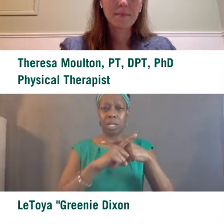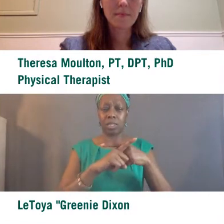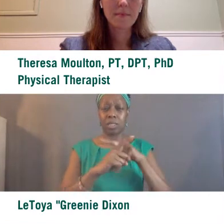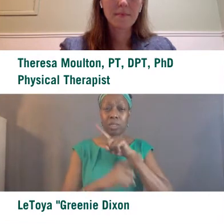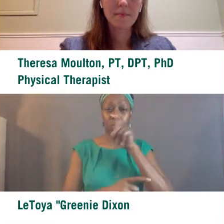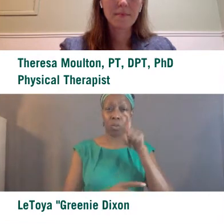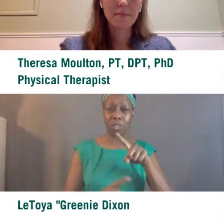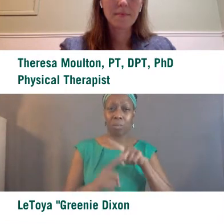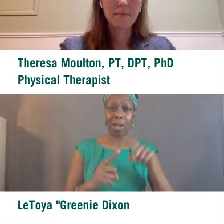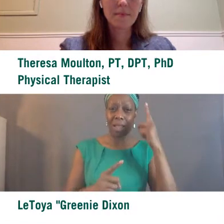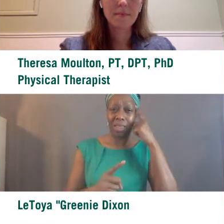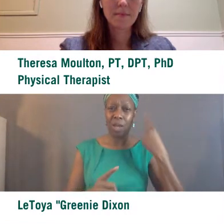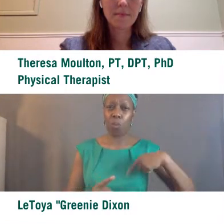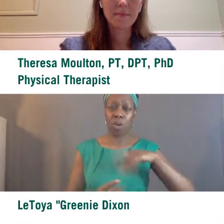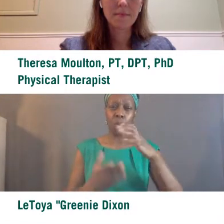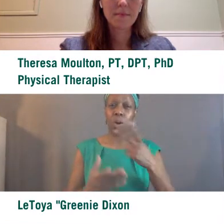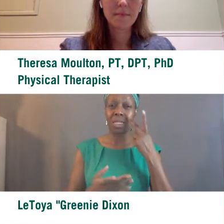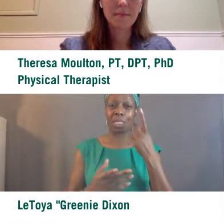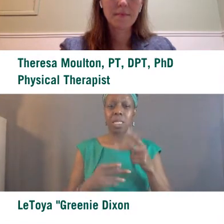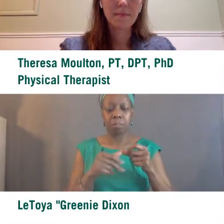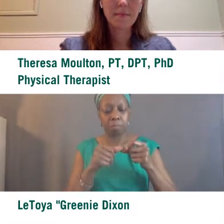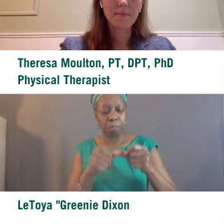and continued use of skills.